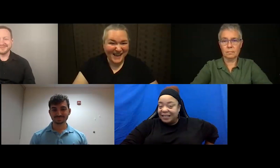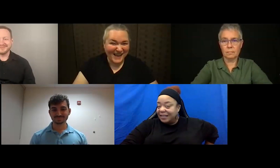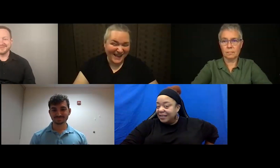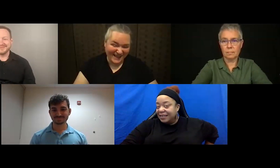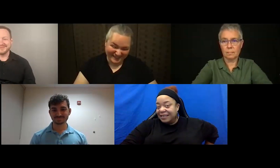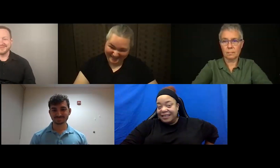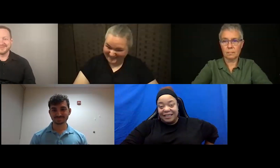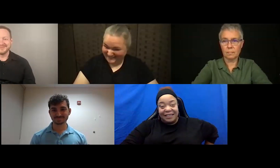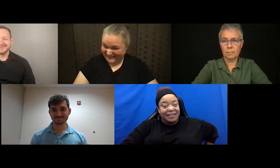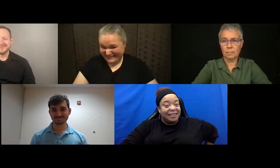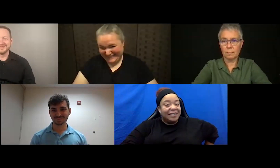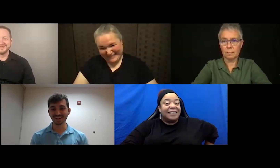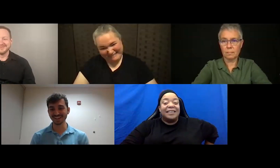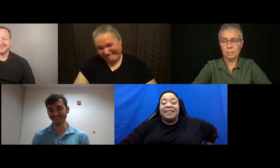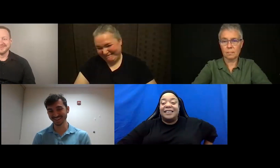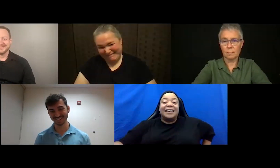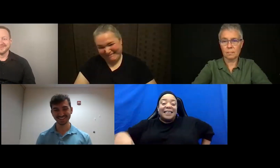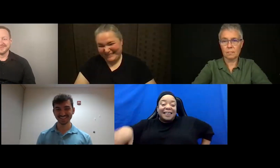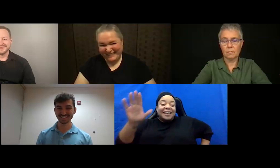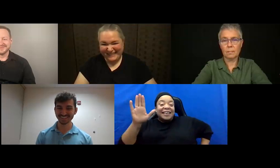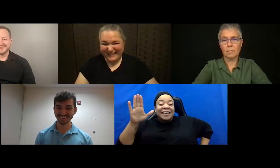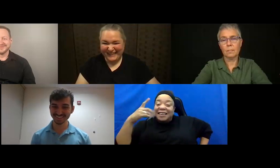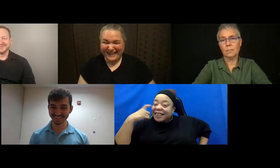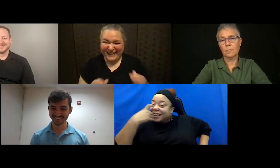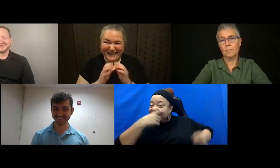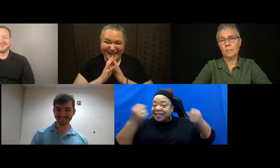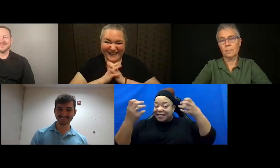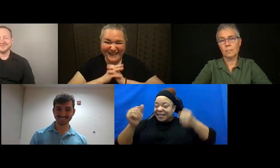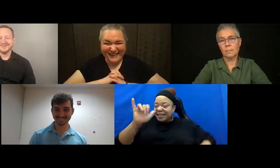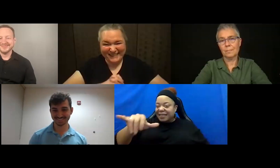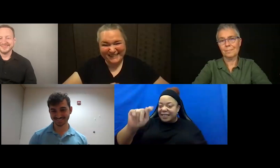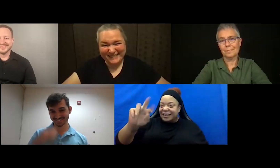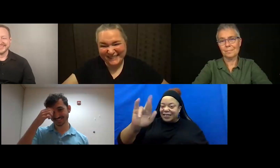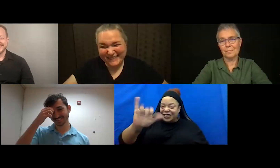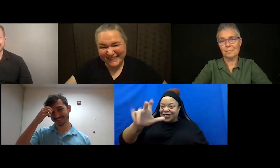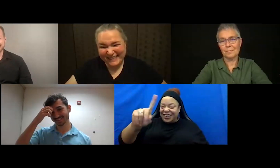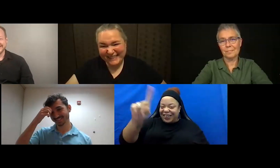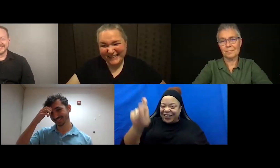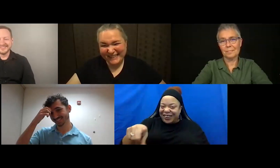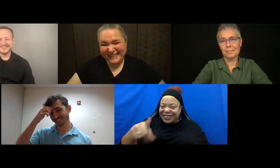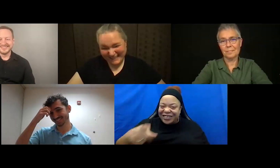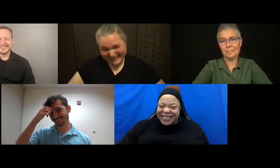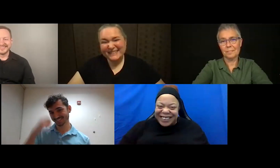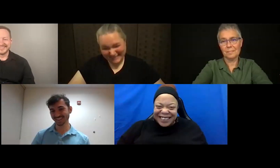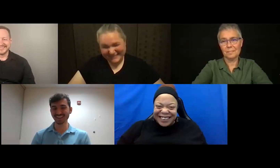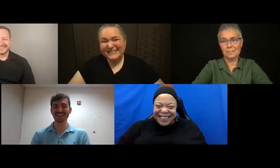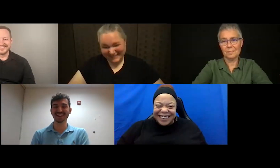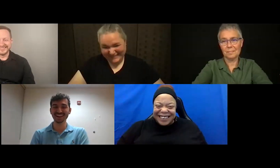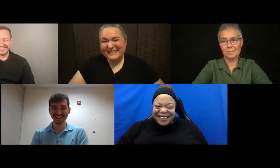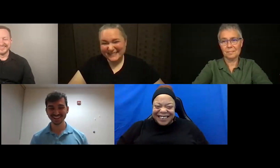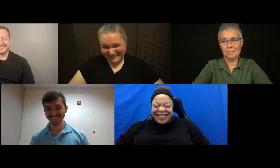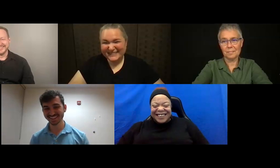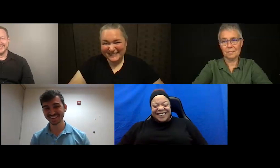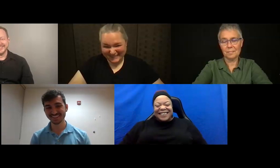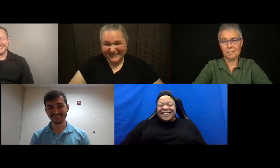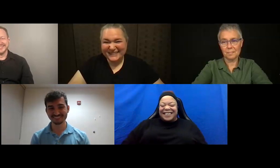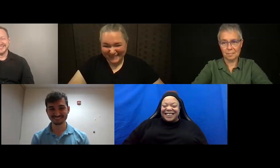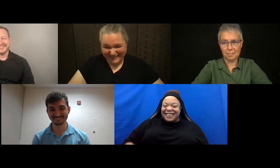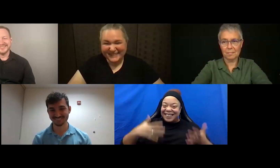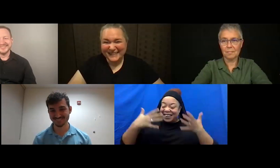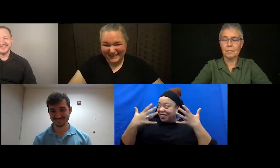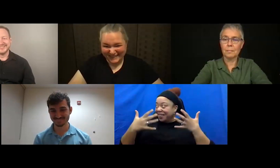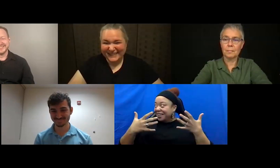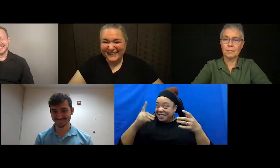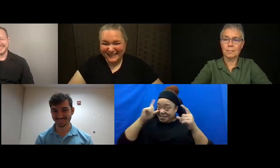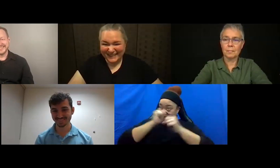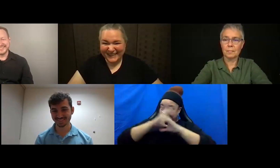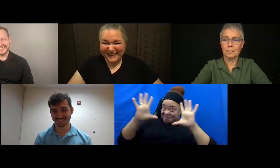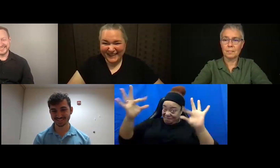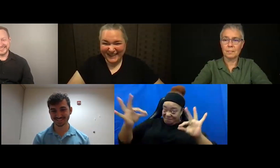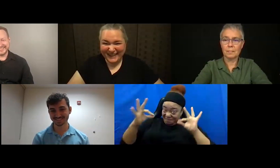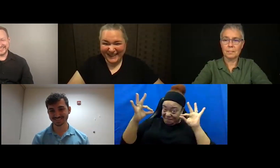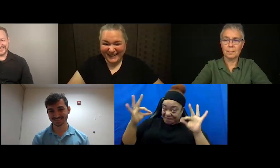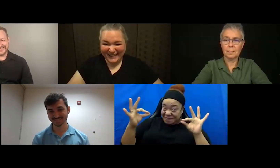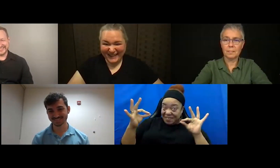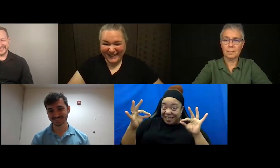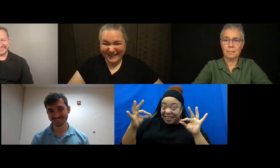for? Erin: This is Erin signing. Answering Tim's trick question, what could we see in a